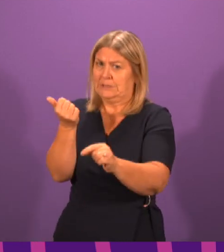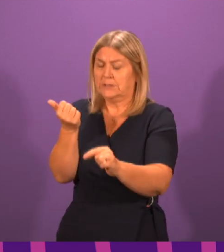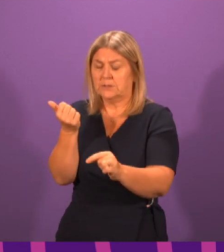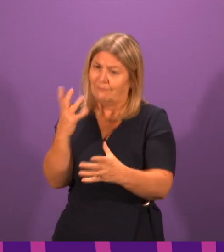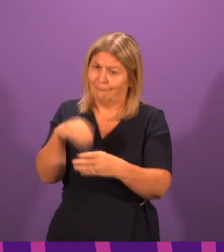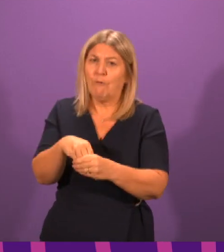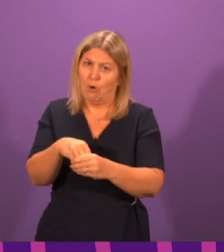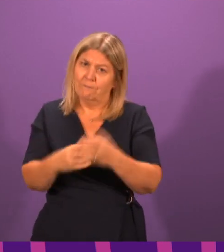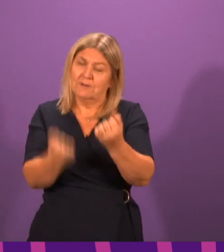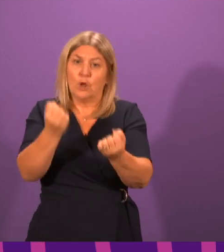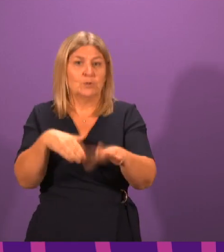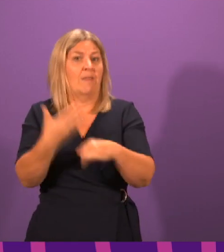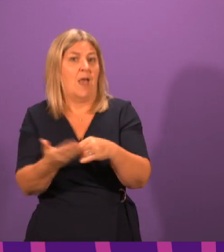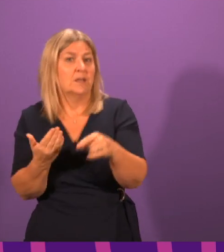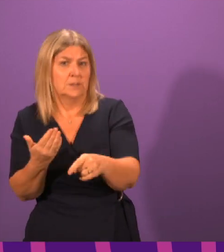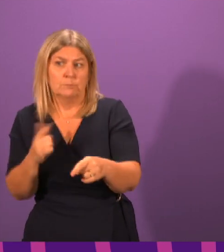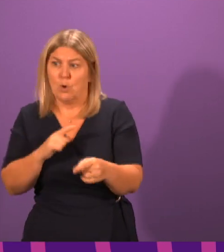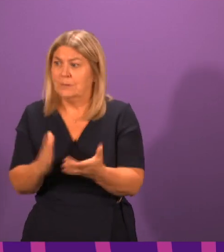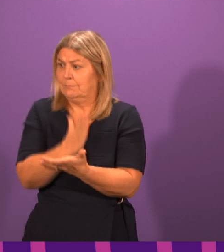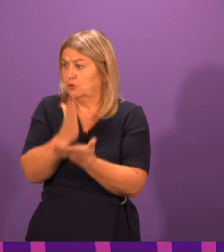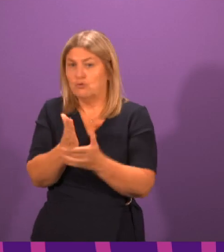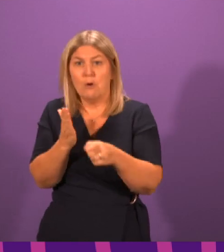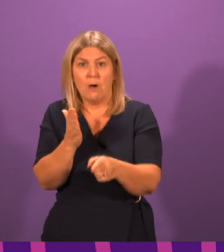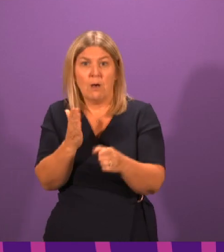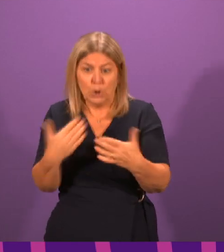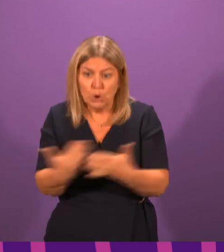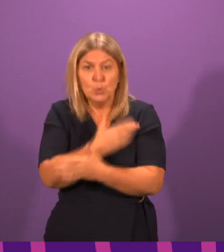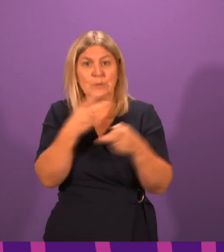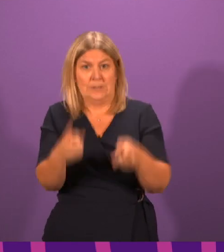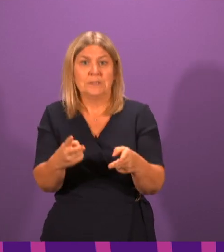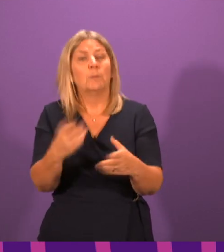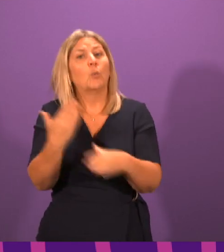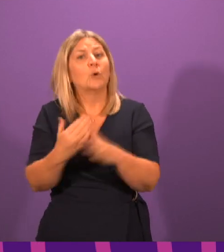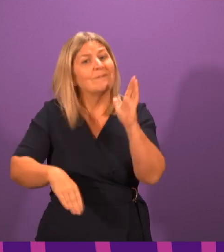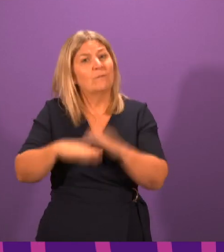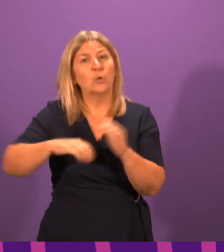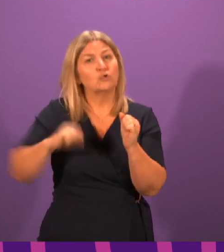because we need to ensure that the redesign works for all of Scotland, not just our urban centres.